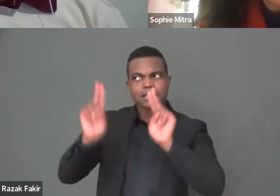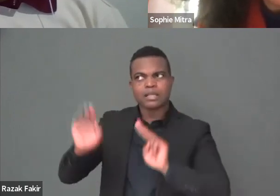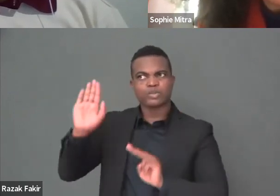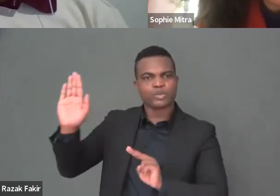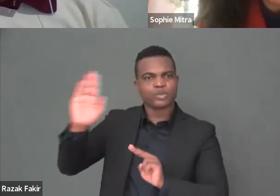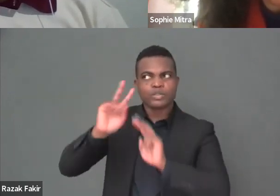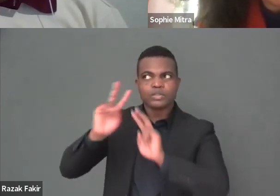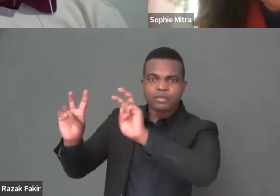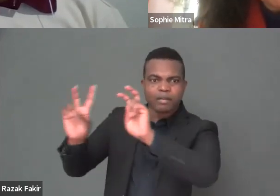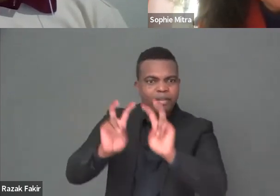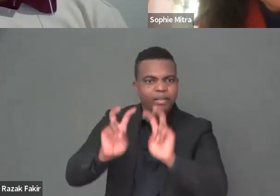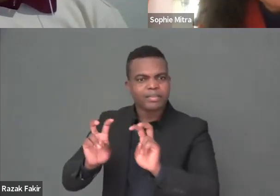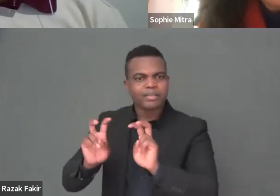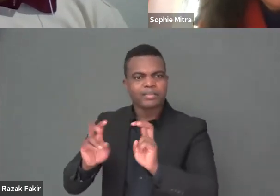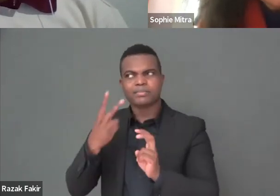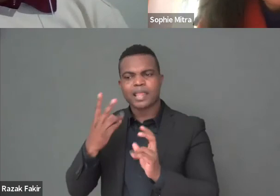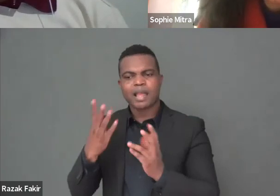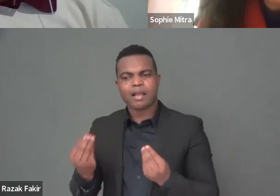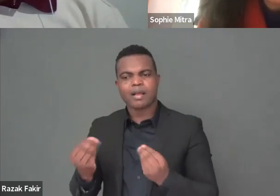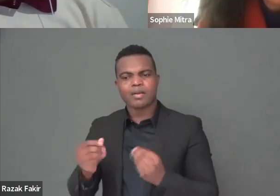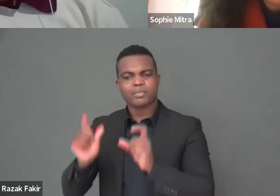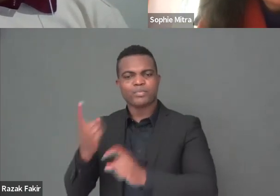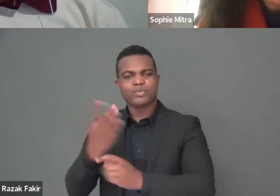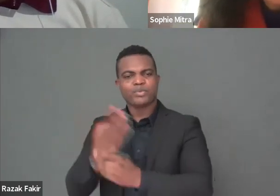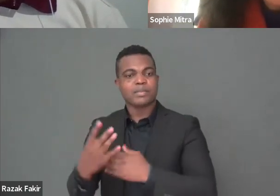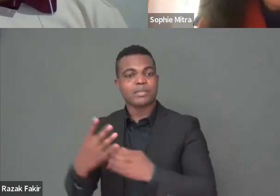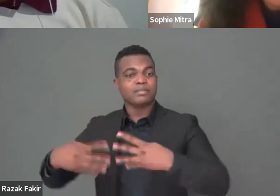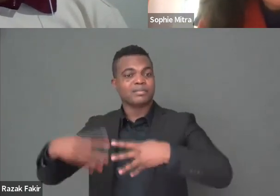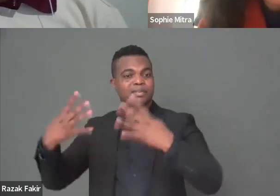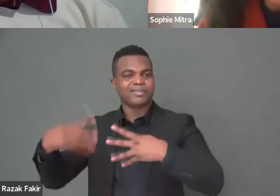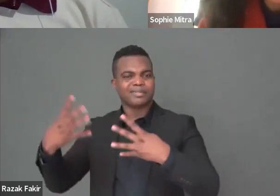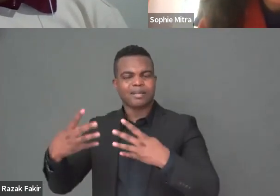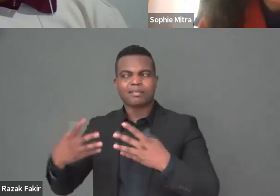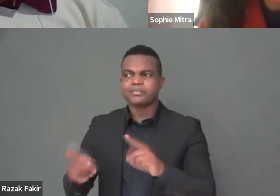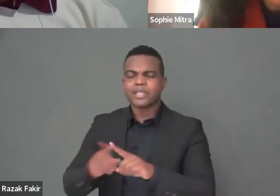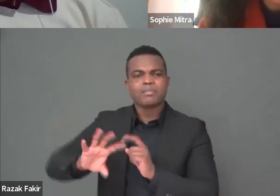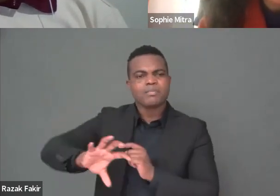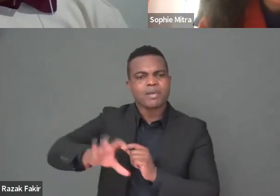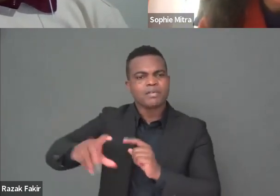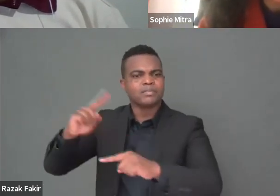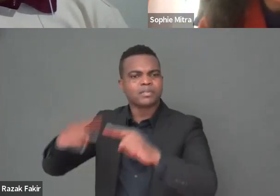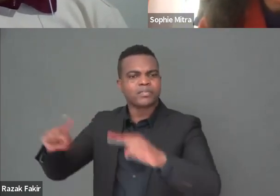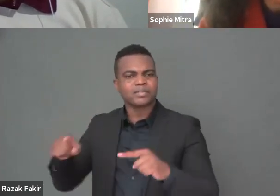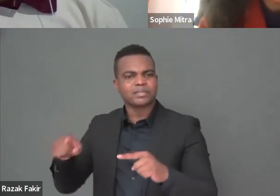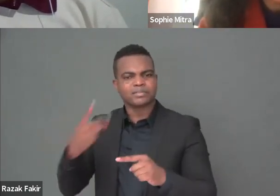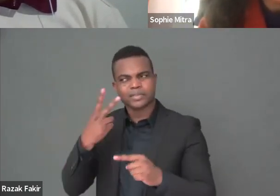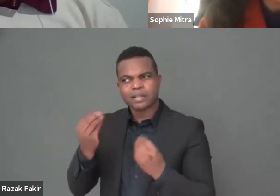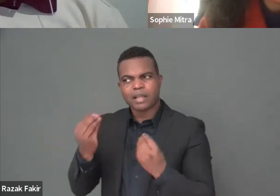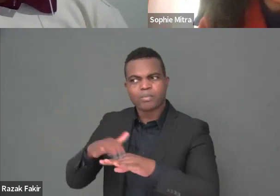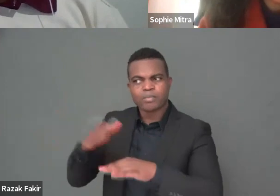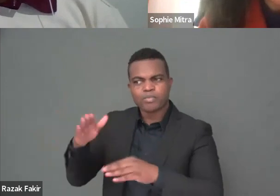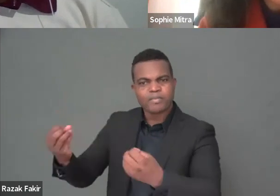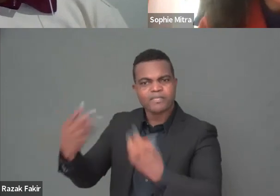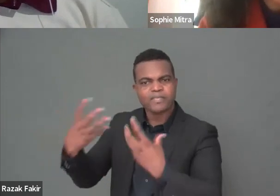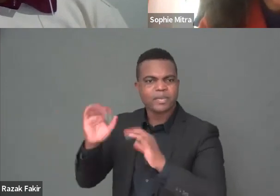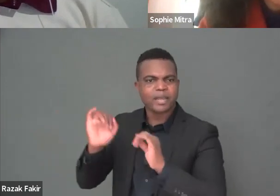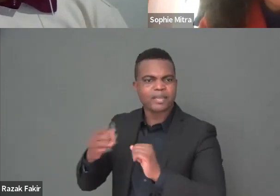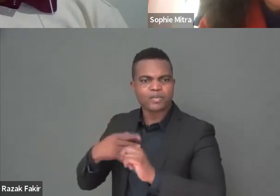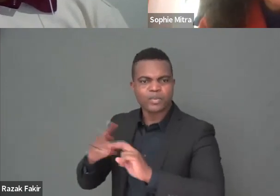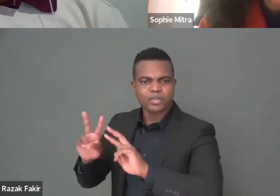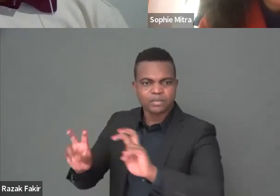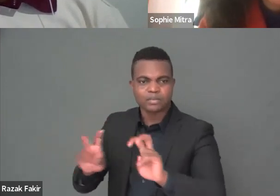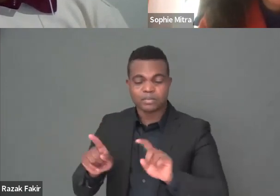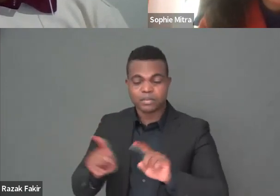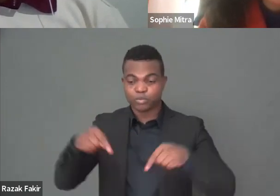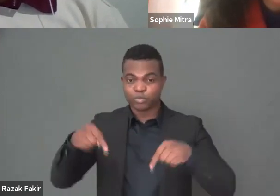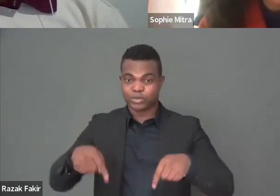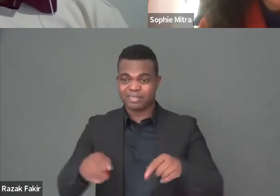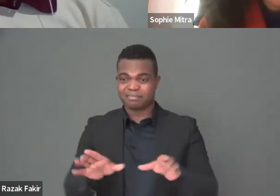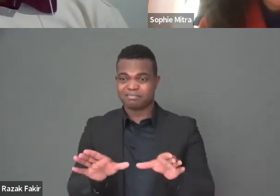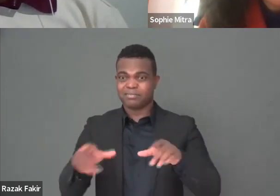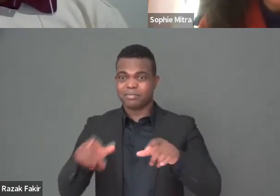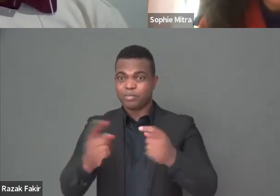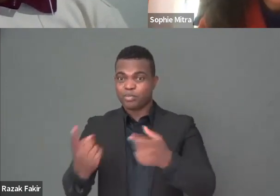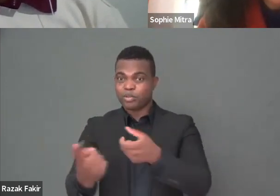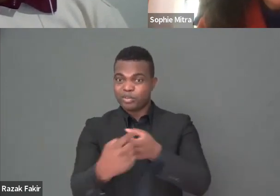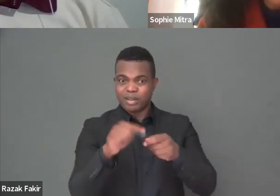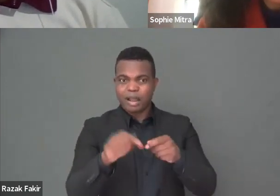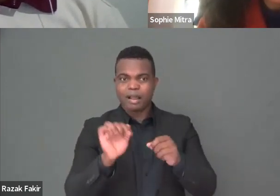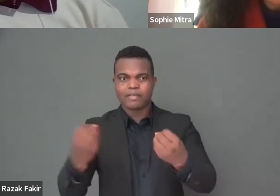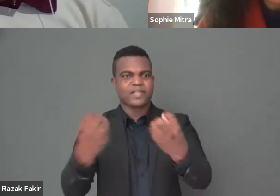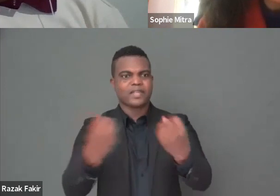Sophie Mitra: is found across countries consistently in terms of educational attainment literacy food insecurity exposure to sharks asset ownership and health expenditures.